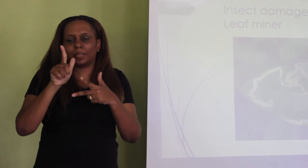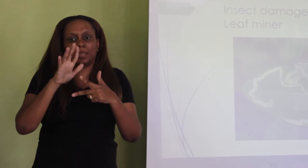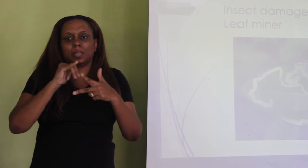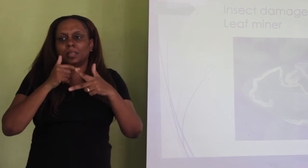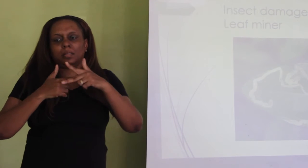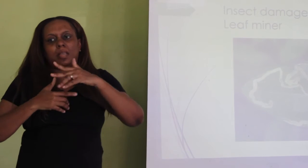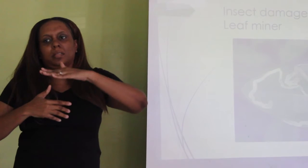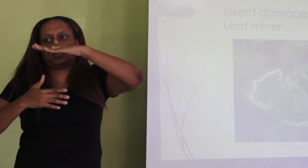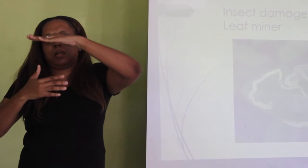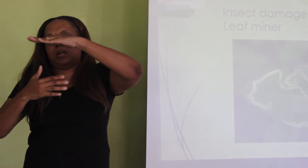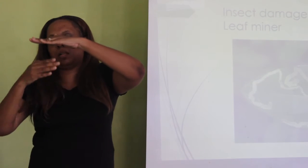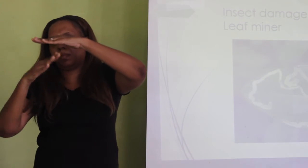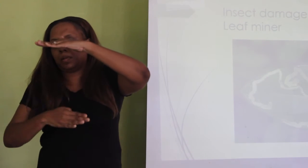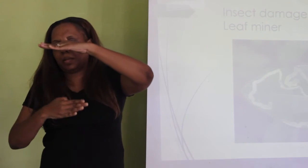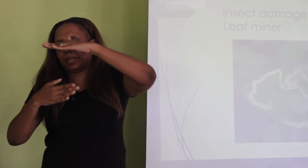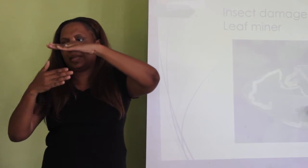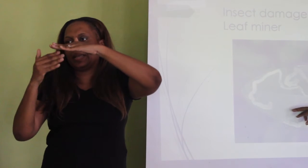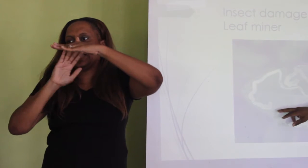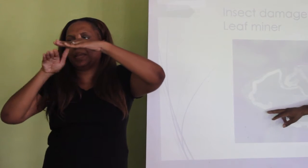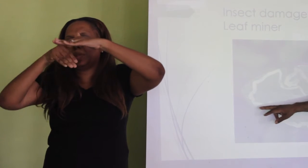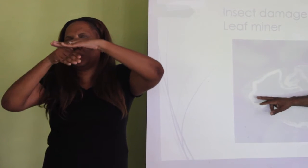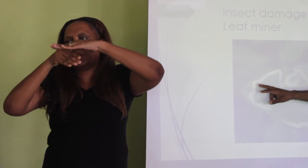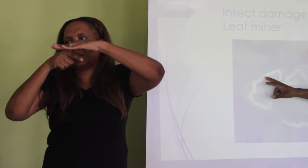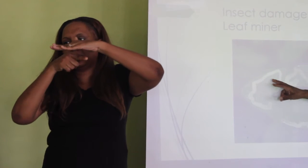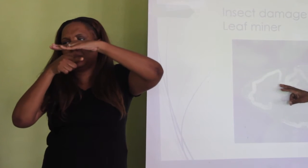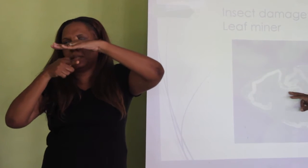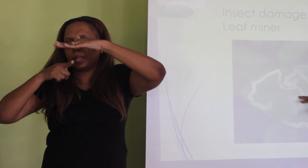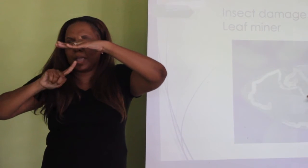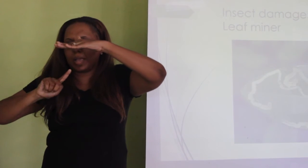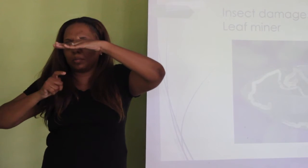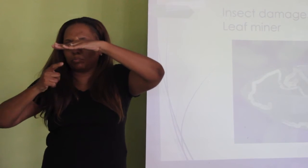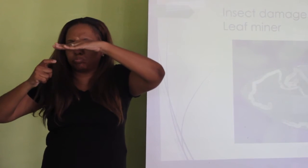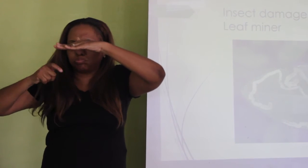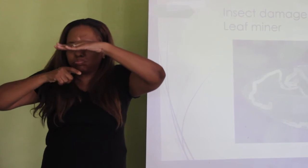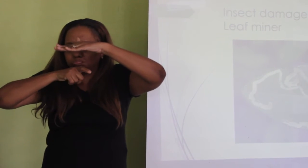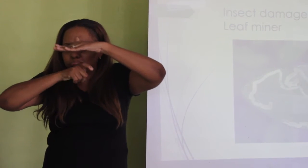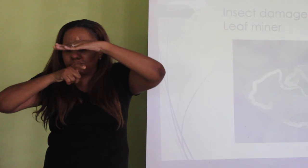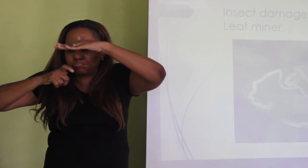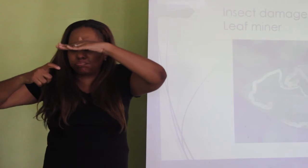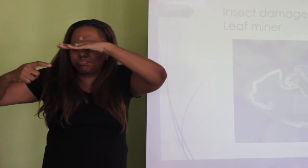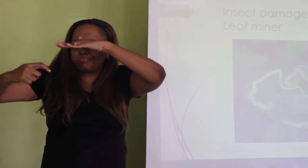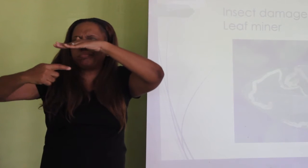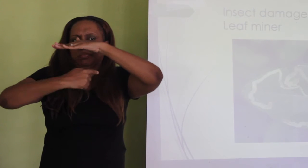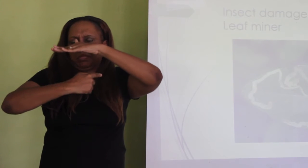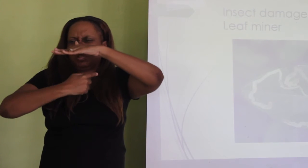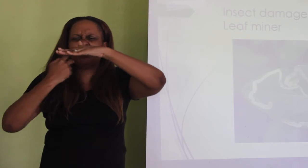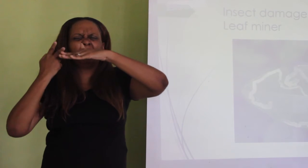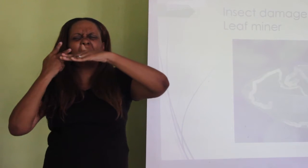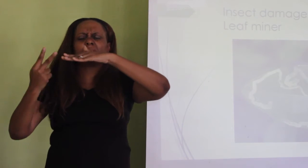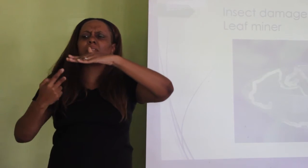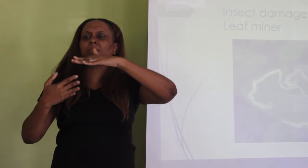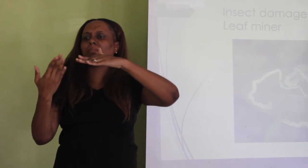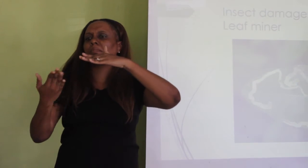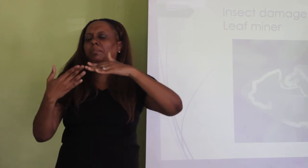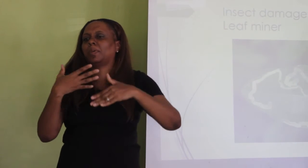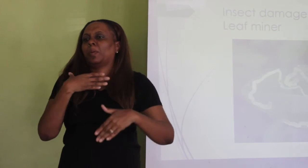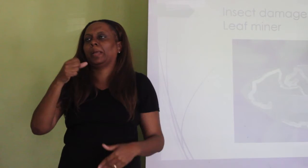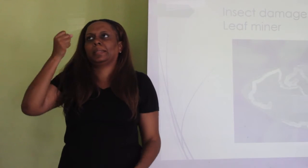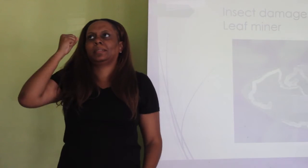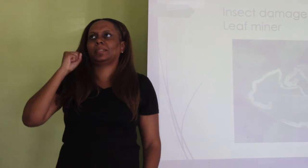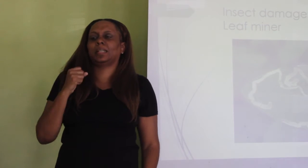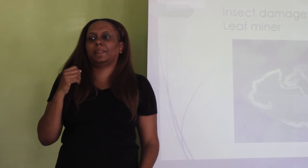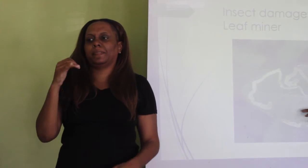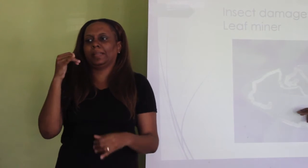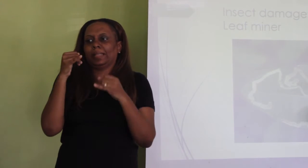the yeast and it changed its way around the knee so you may see a white silver snail moving around